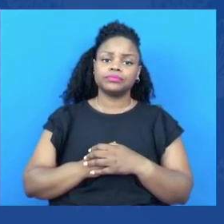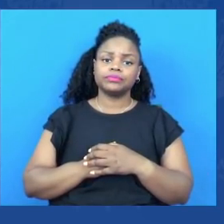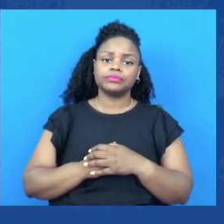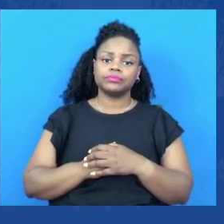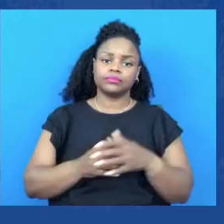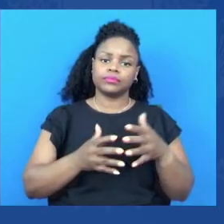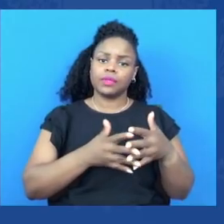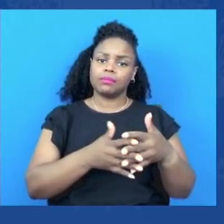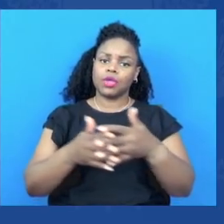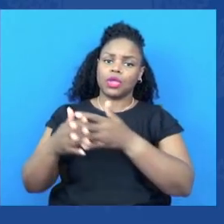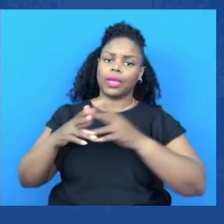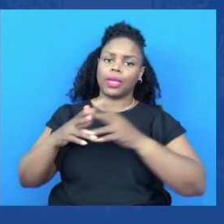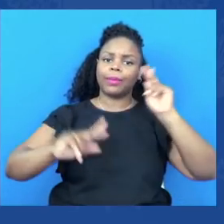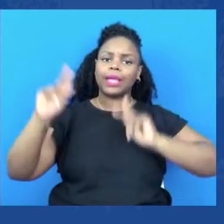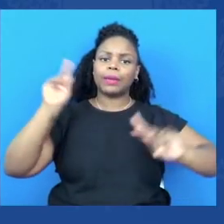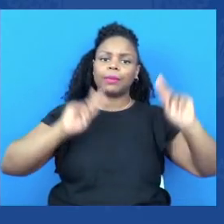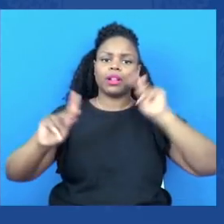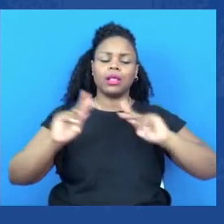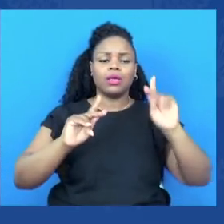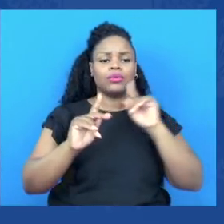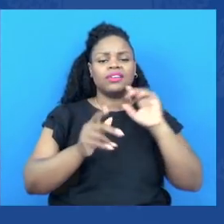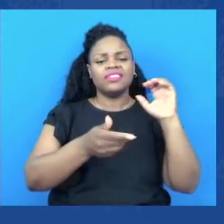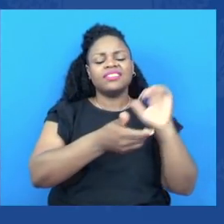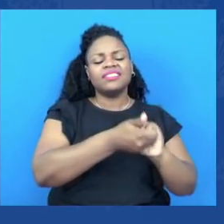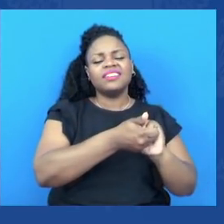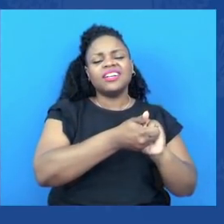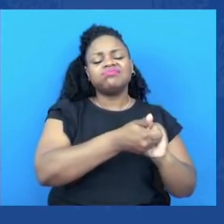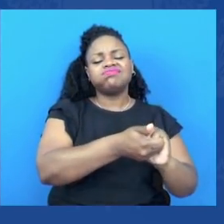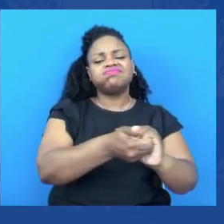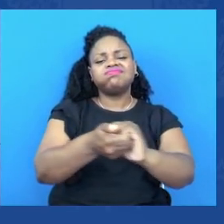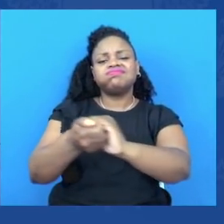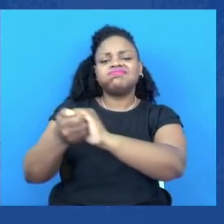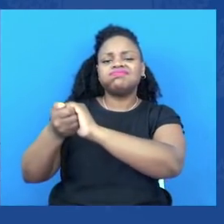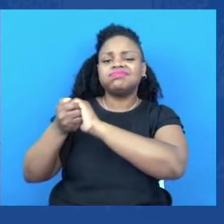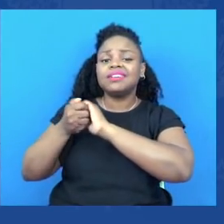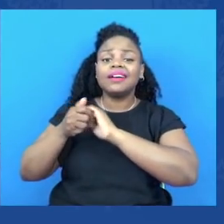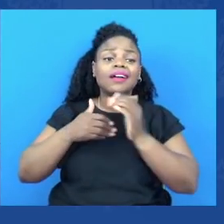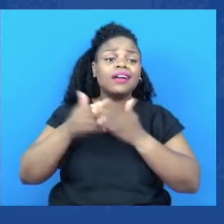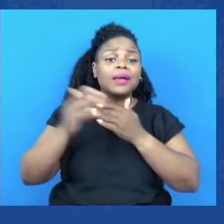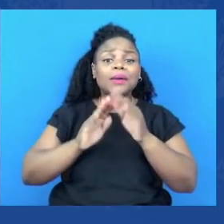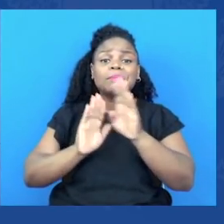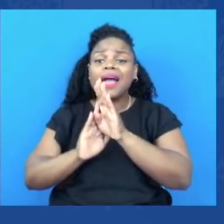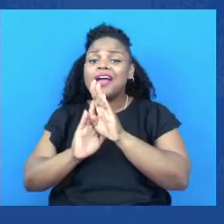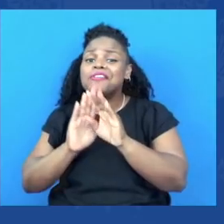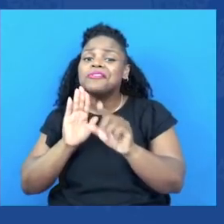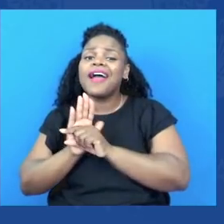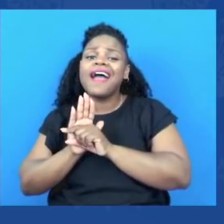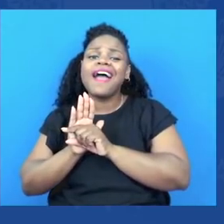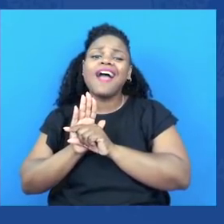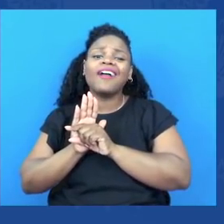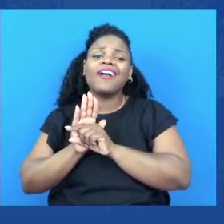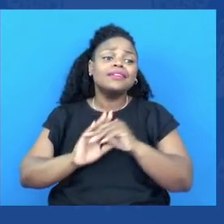whatever our background, our age, or where we live -– can agree that prescription drug prices